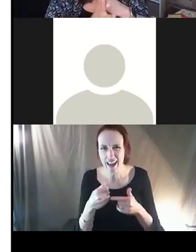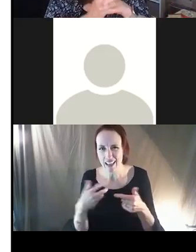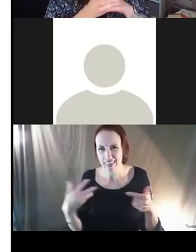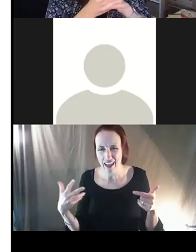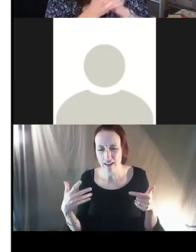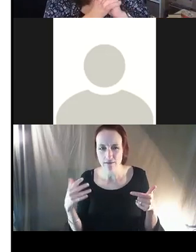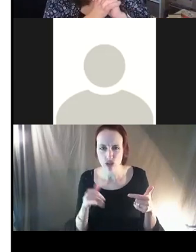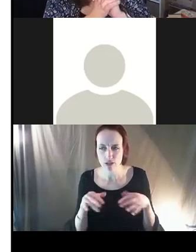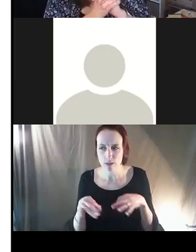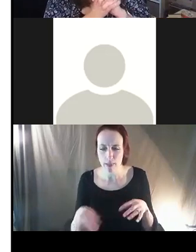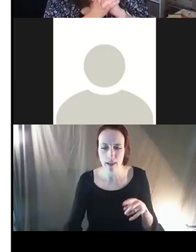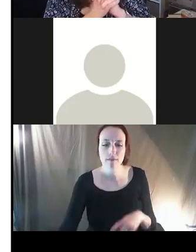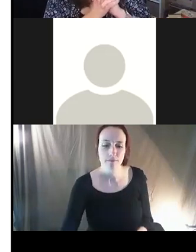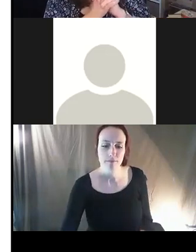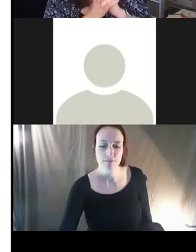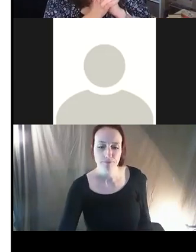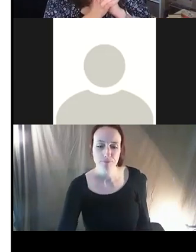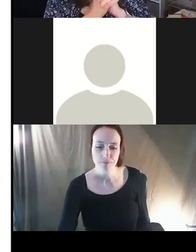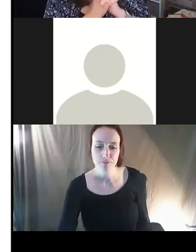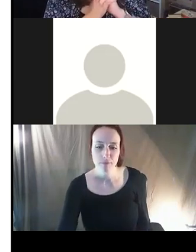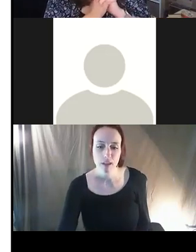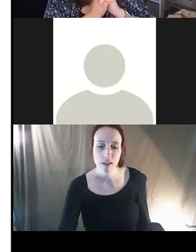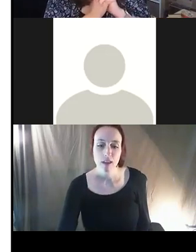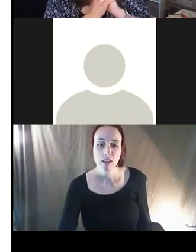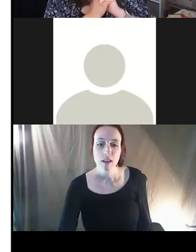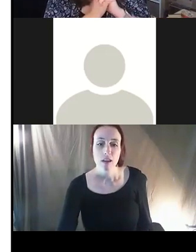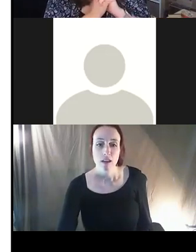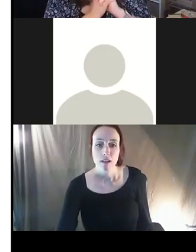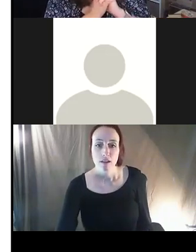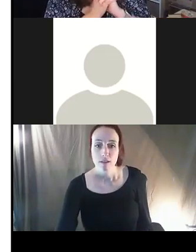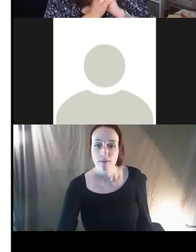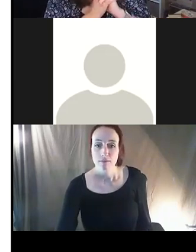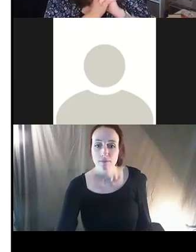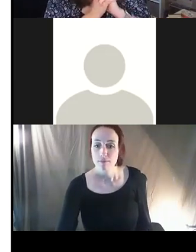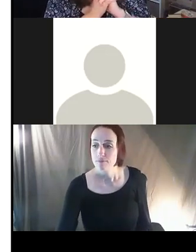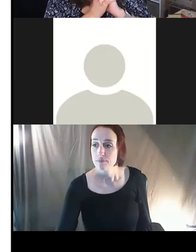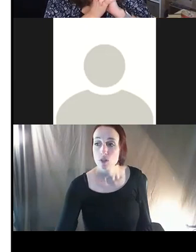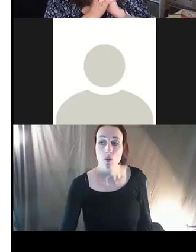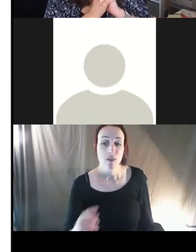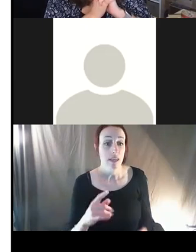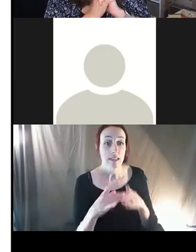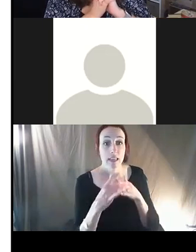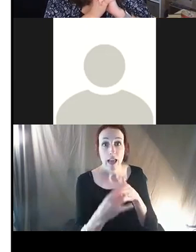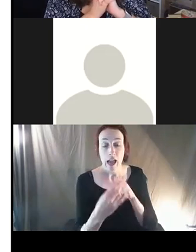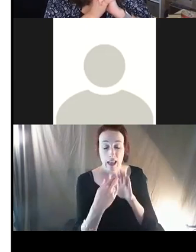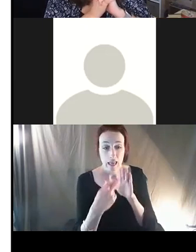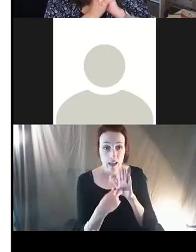Jennie Delisi: Absolutely. Glenda Sims: The WCAG guidelines first came into